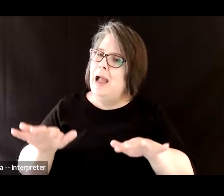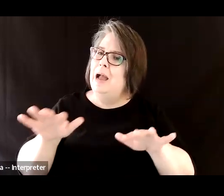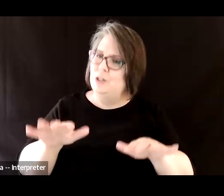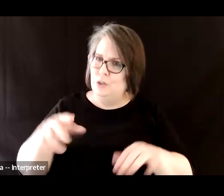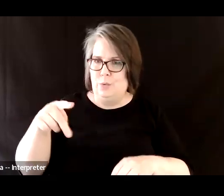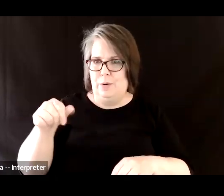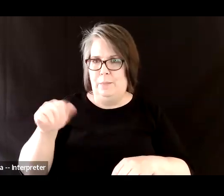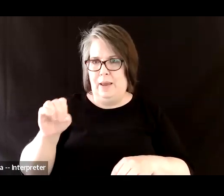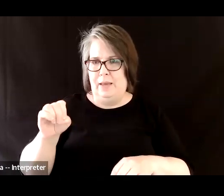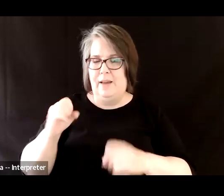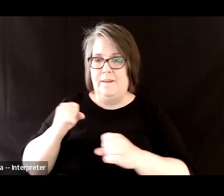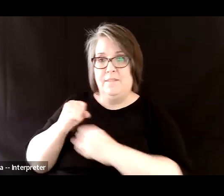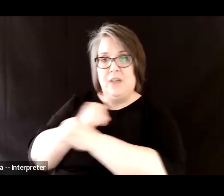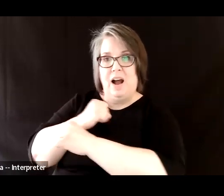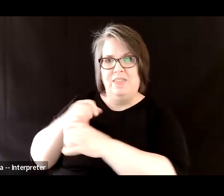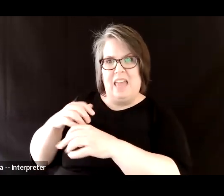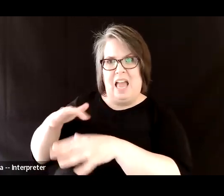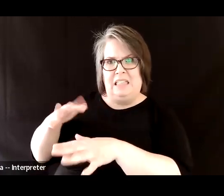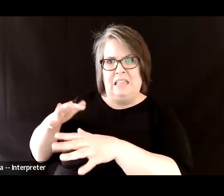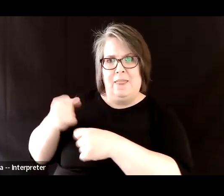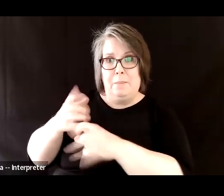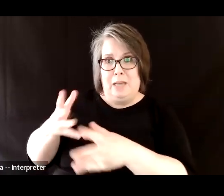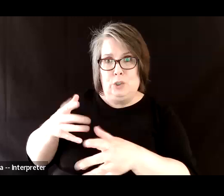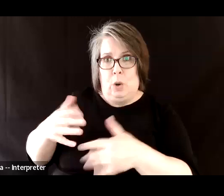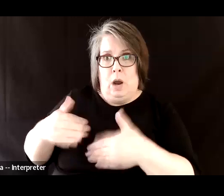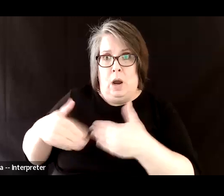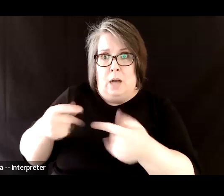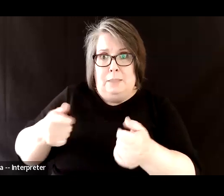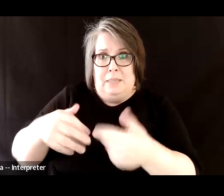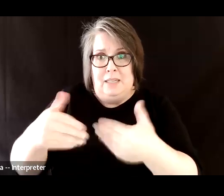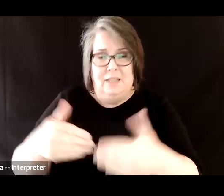to find that anxiety that gets you to speaking really quickly.